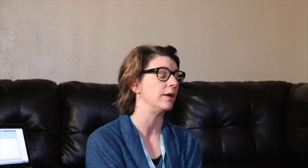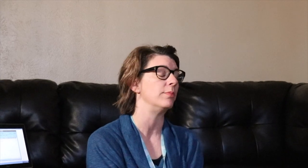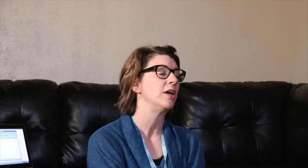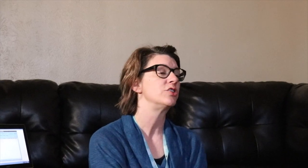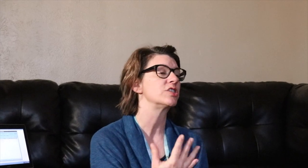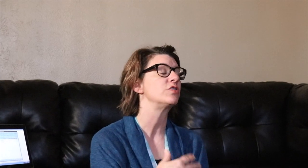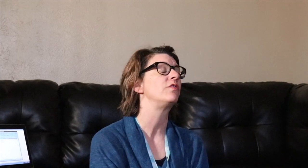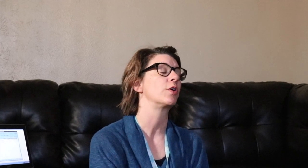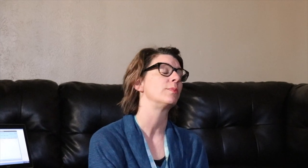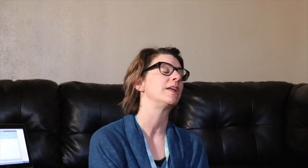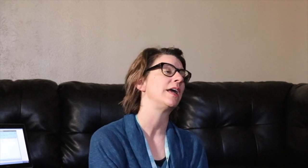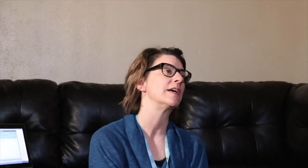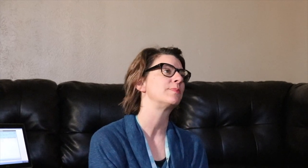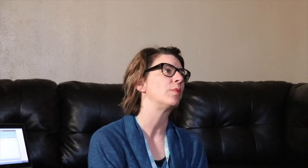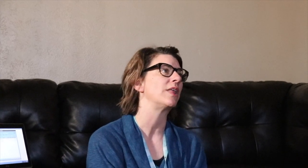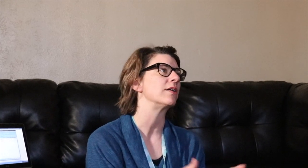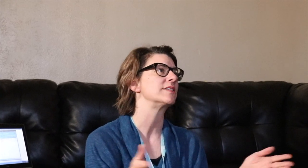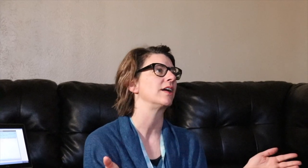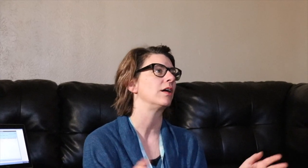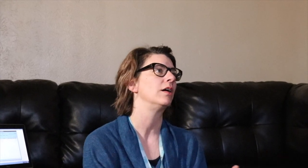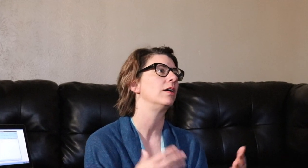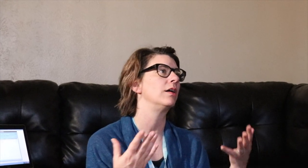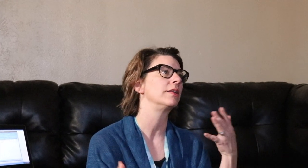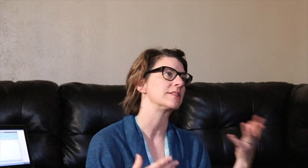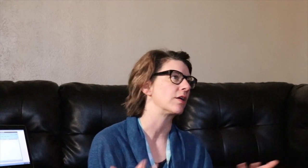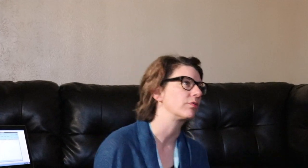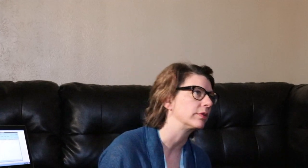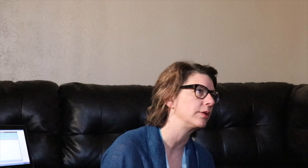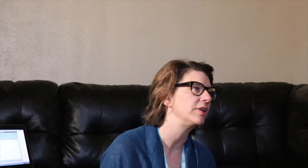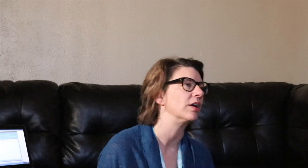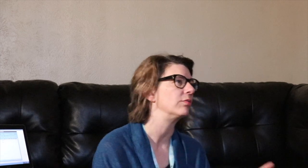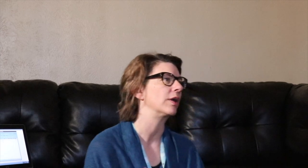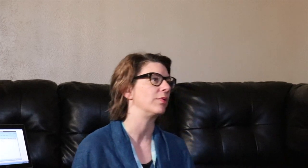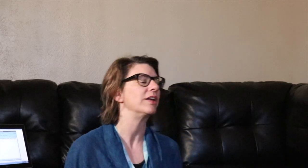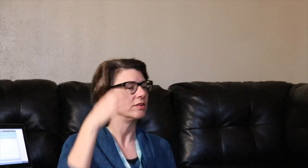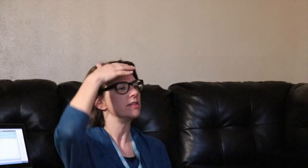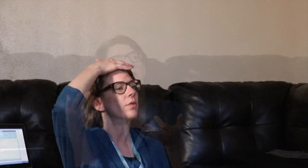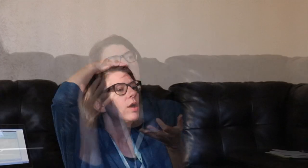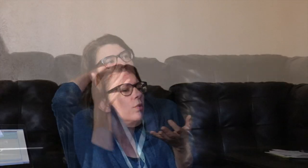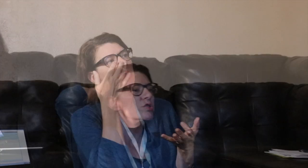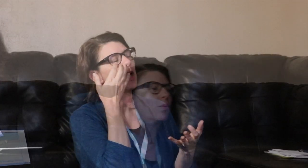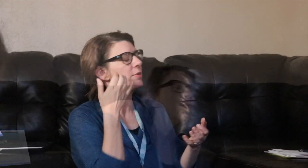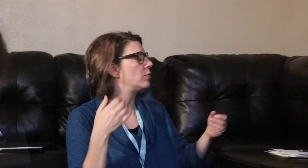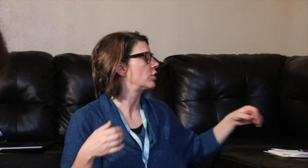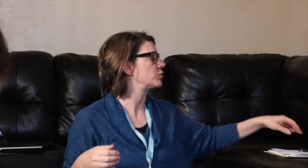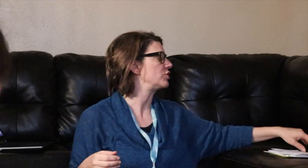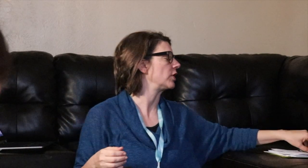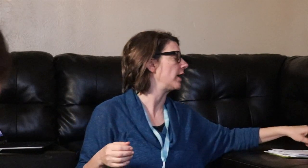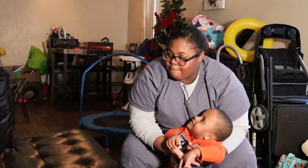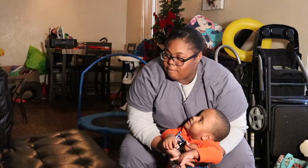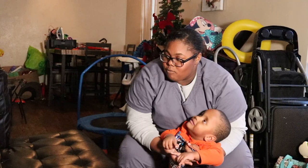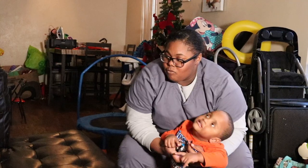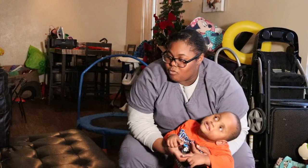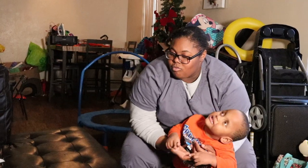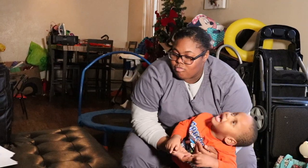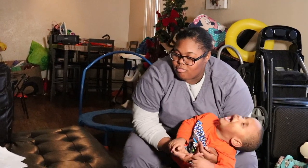just to affirm that he has but without saying uhh, that's not correct, you know. Okay, Okay. So, how many words would you like?